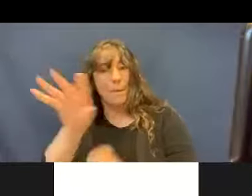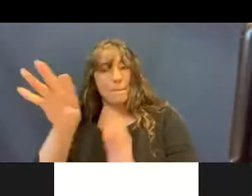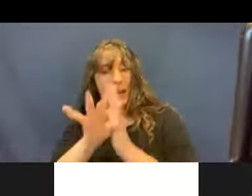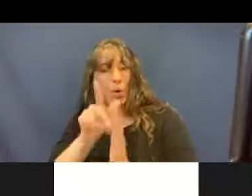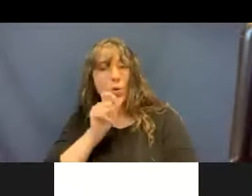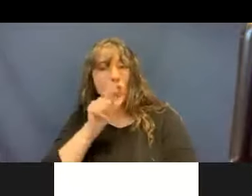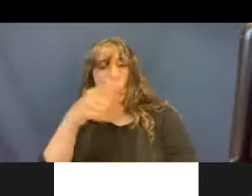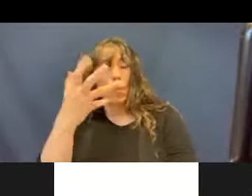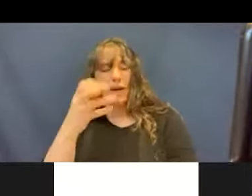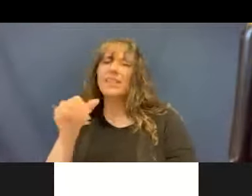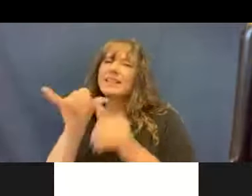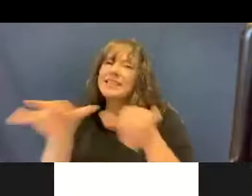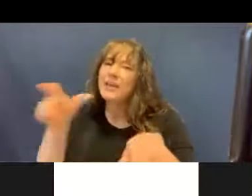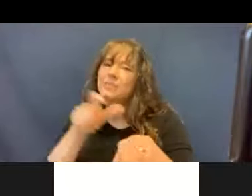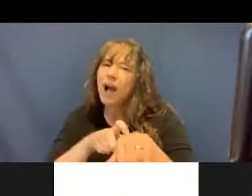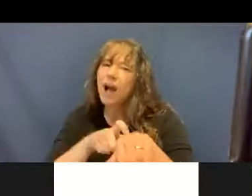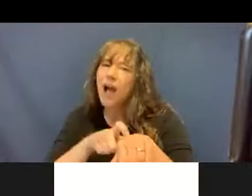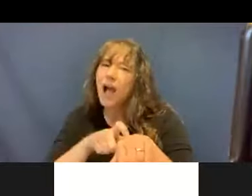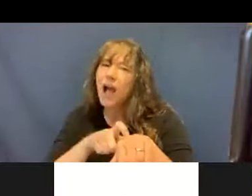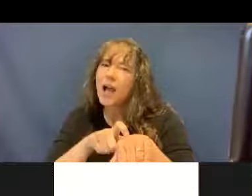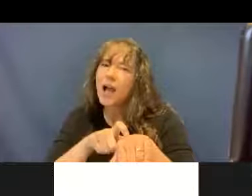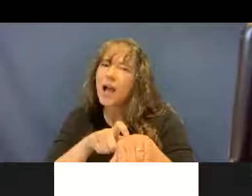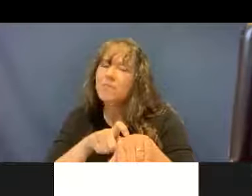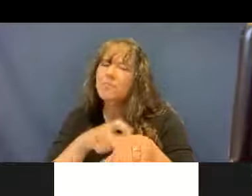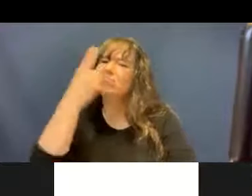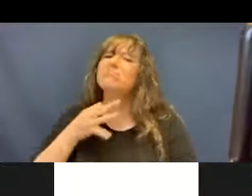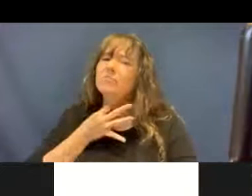same time, I also wonder, did you get any support from the school?